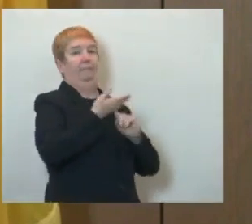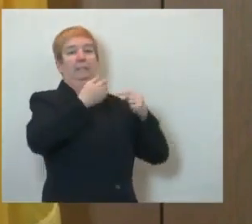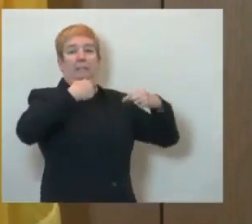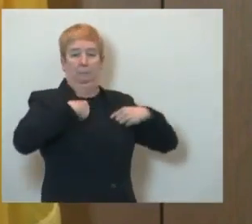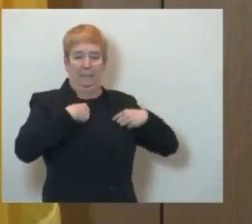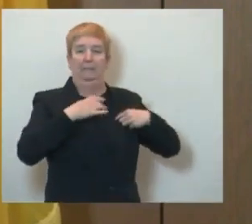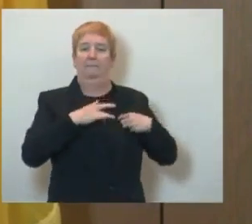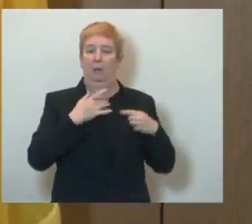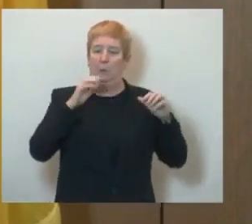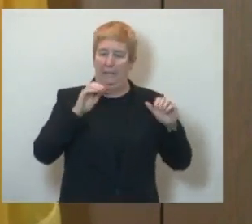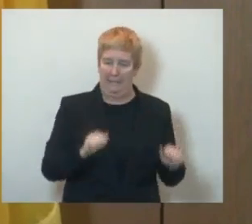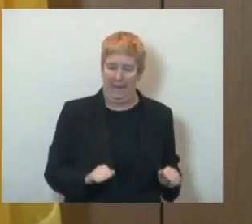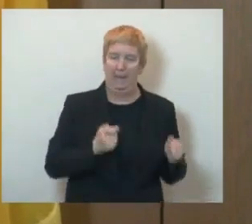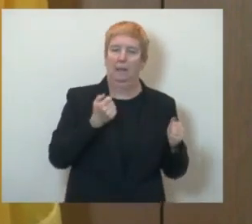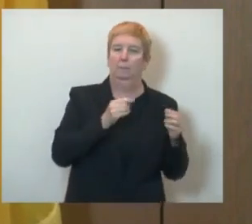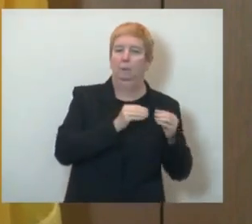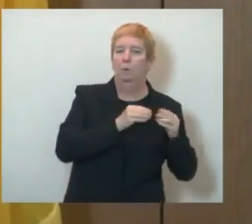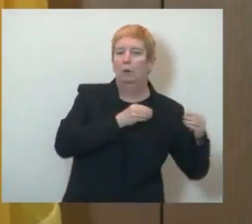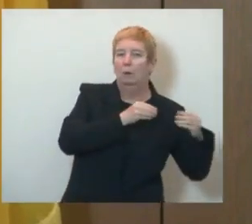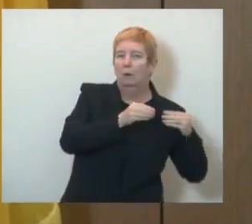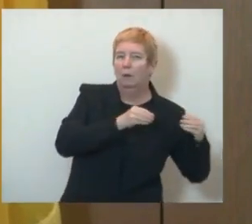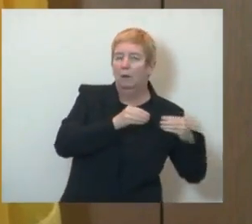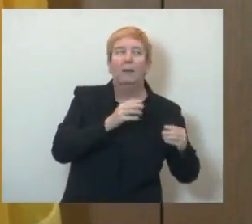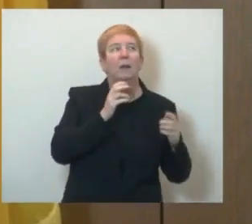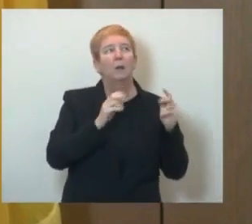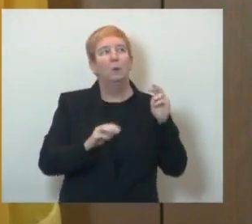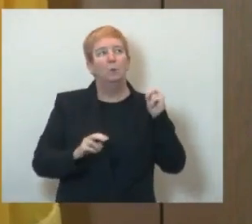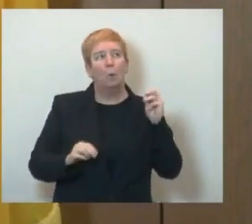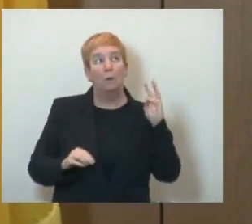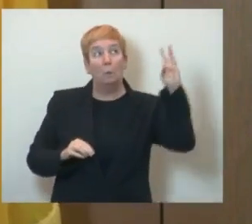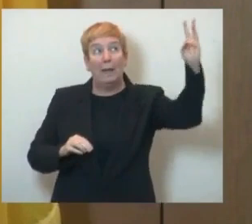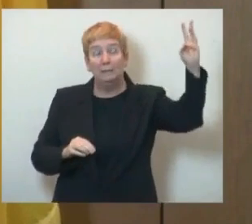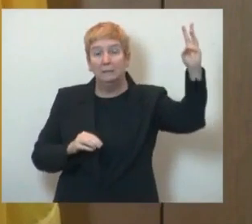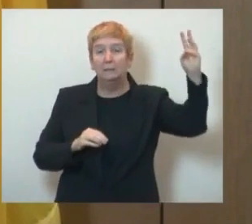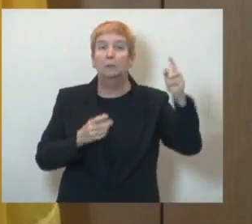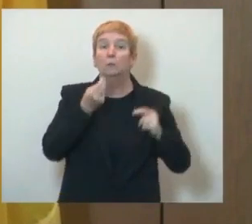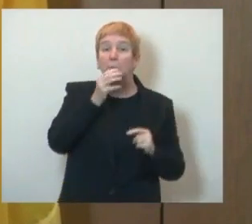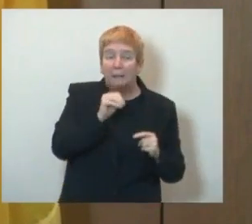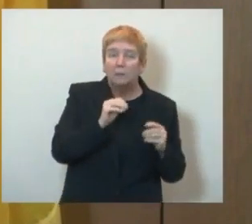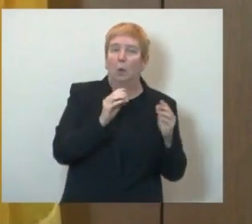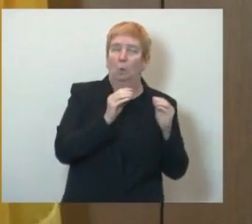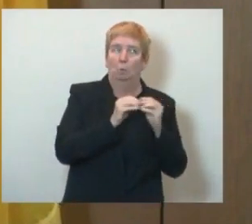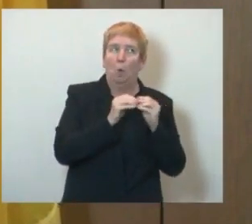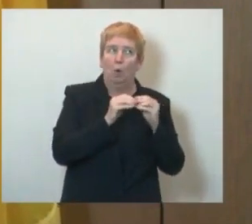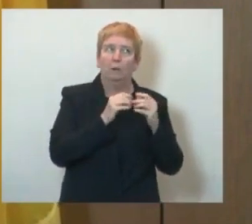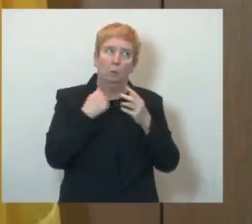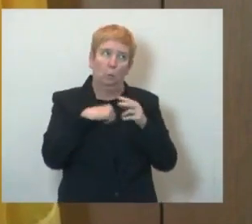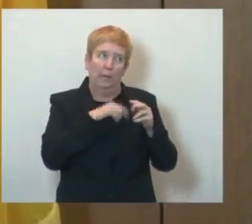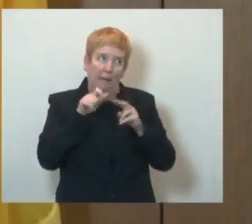I BELIEVE THAT BASED ON THE VINCE IT’S A SAFE RELAXATION BEGINS TO EASE THOSE PRESSURES.